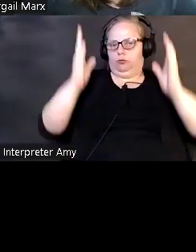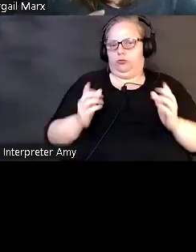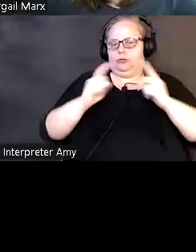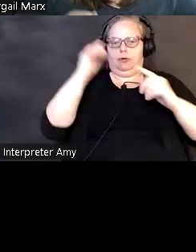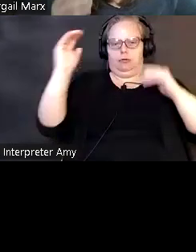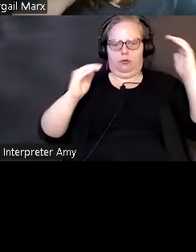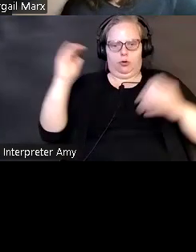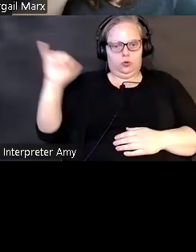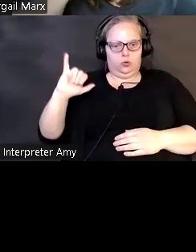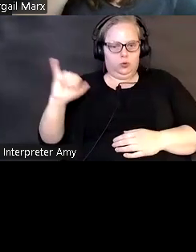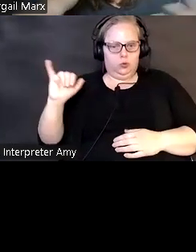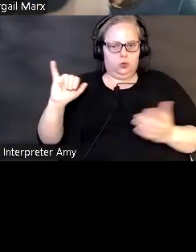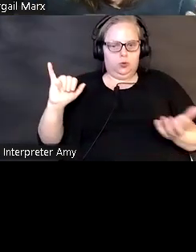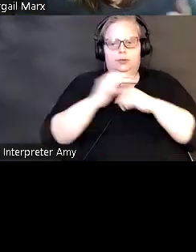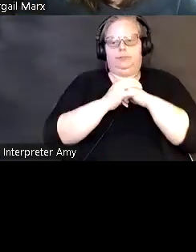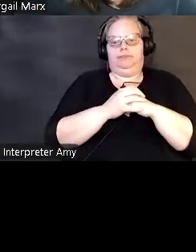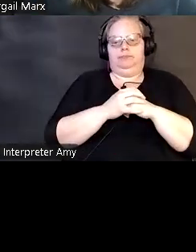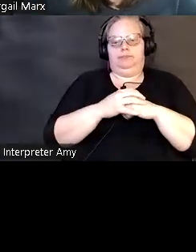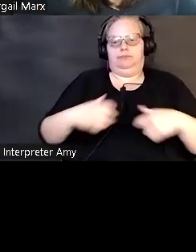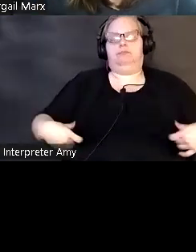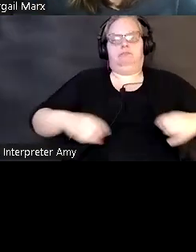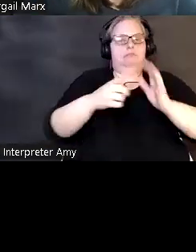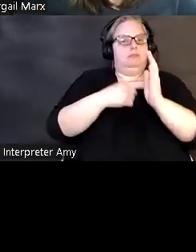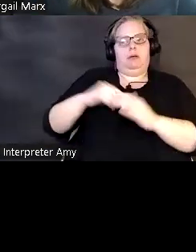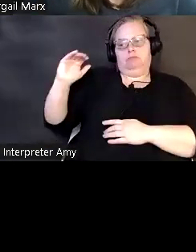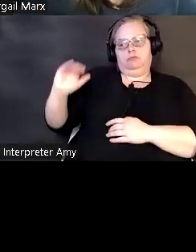are exclusive, right, like you can have a child who's an advanced communicator as well,